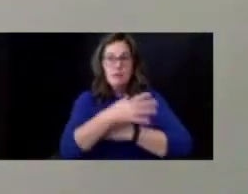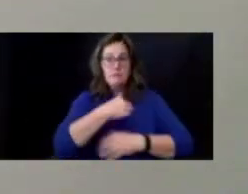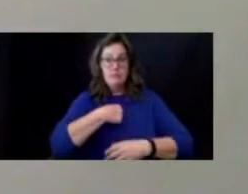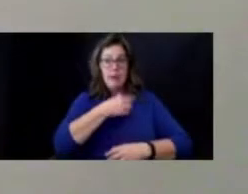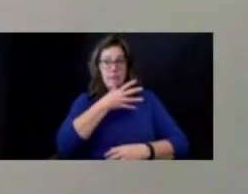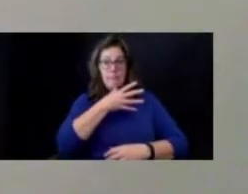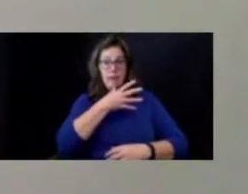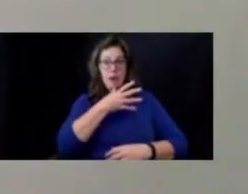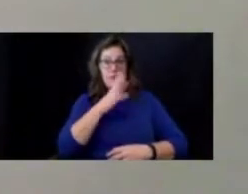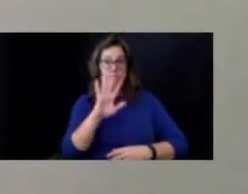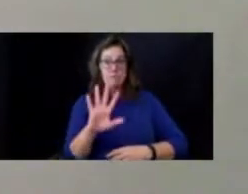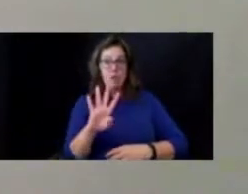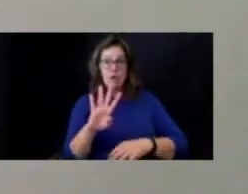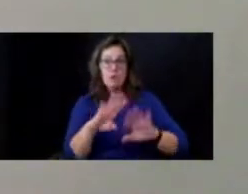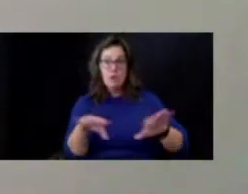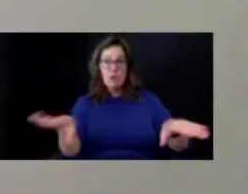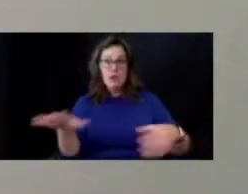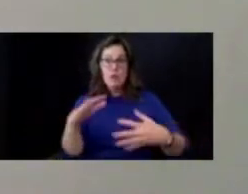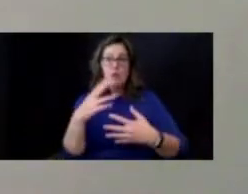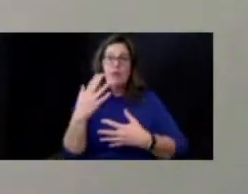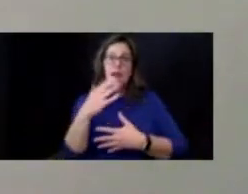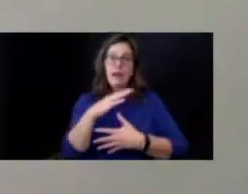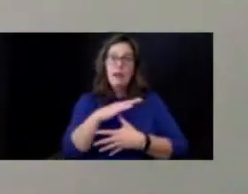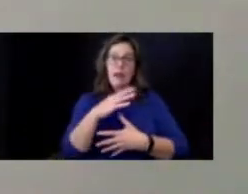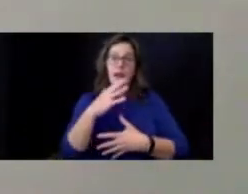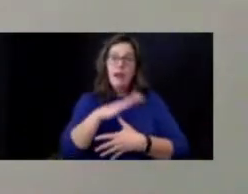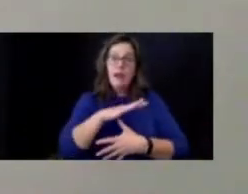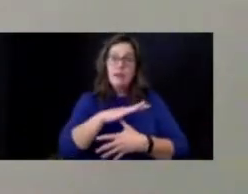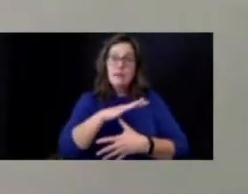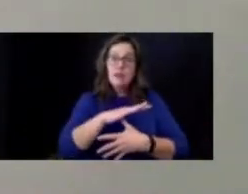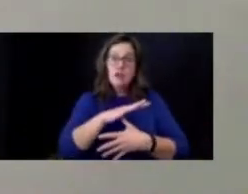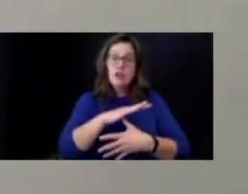with a high school senior eighth grade son and two six-year-old kindergarteners